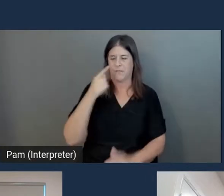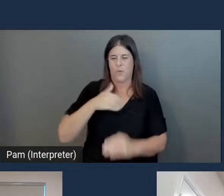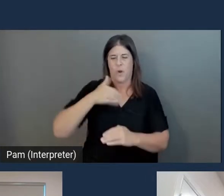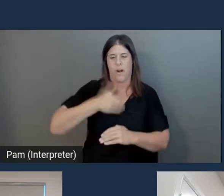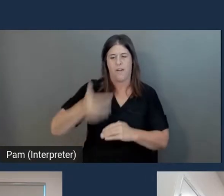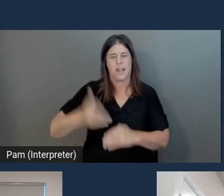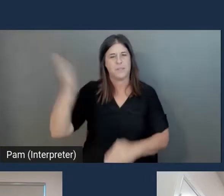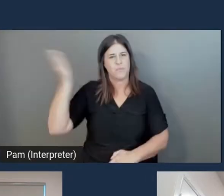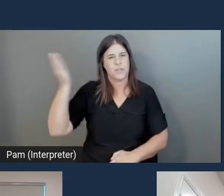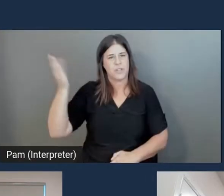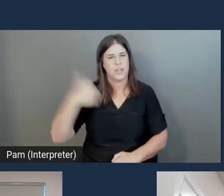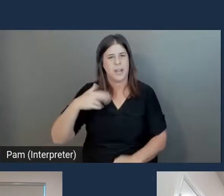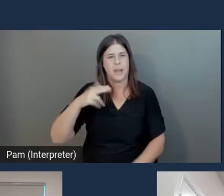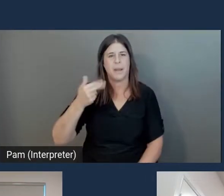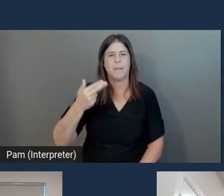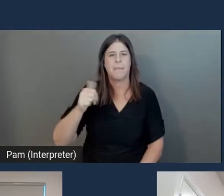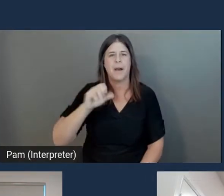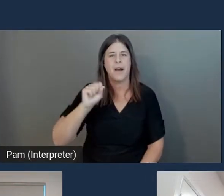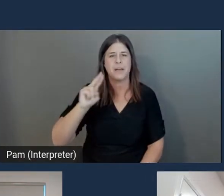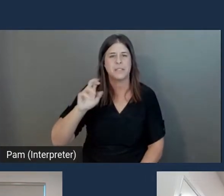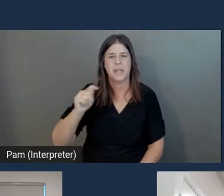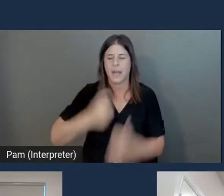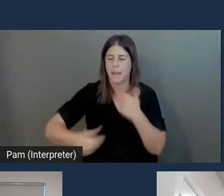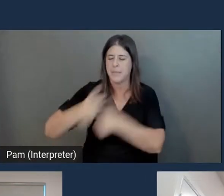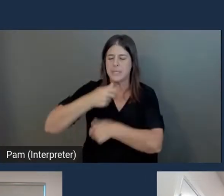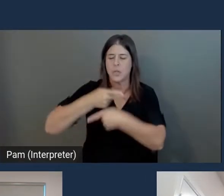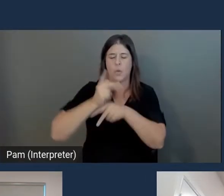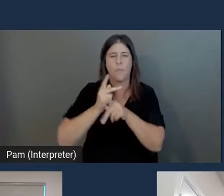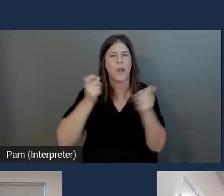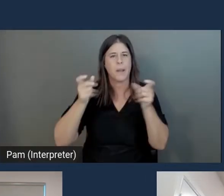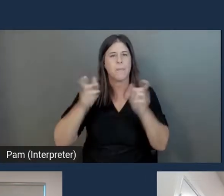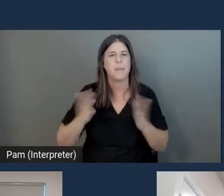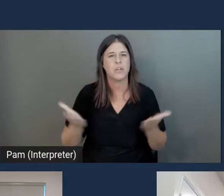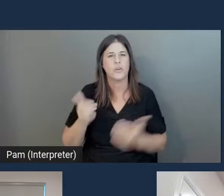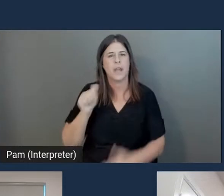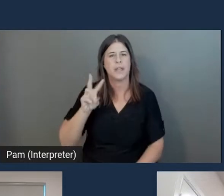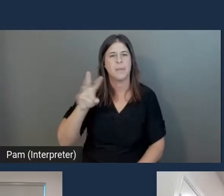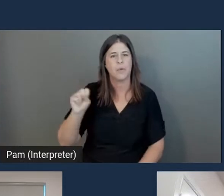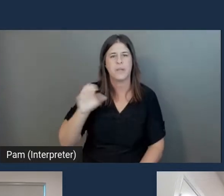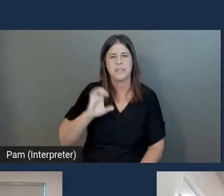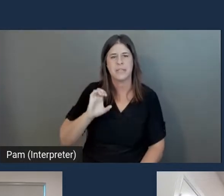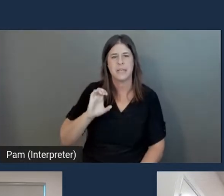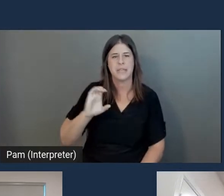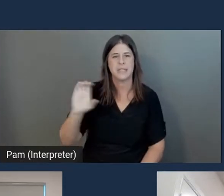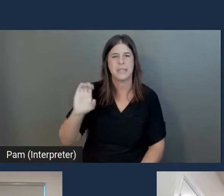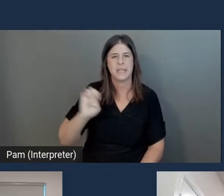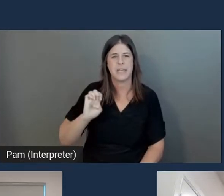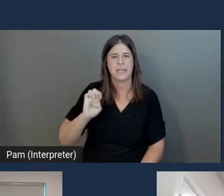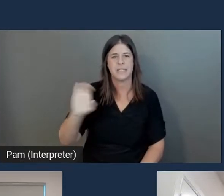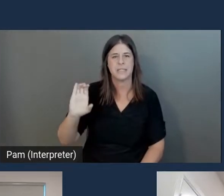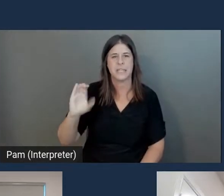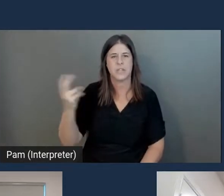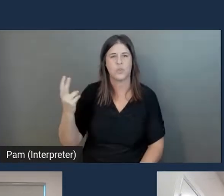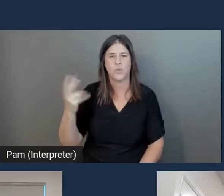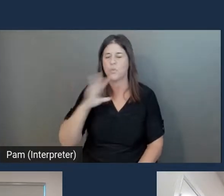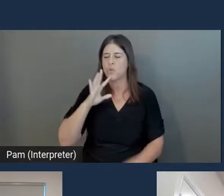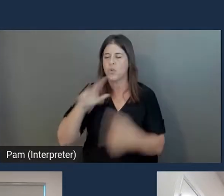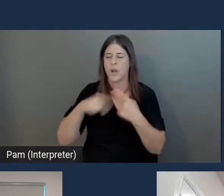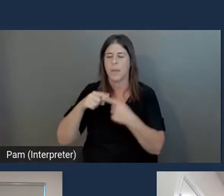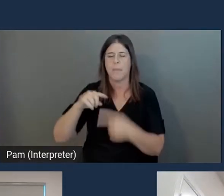I am Hasnat Naveed, I'm a Senior Product Manager here at AWS EC2, and we'll be talking about Migration Hub Strategy Recommendations today.